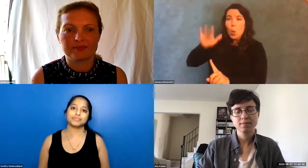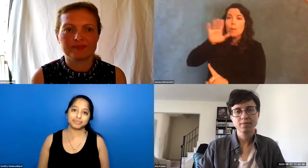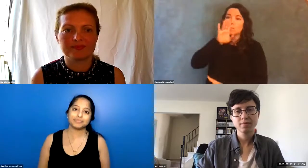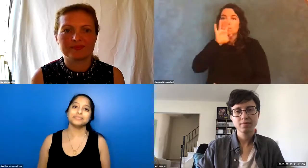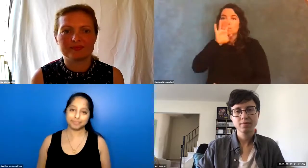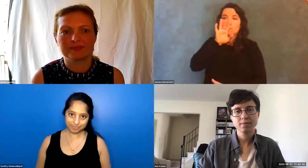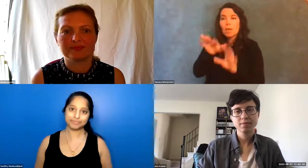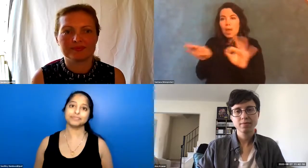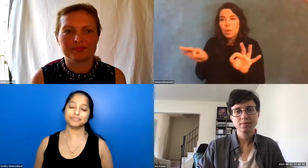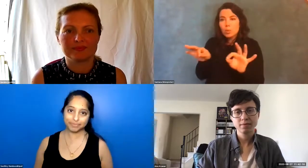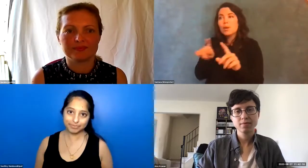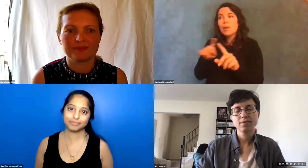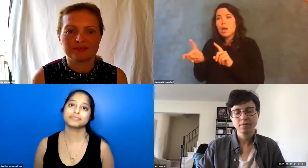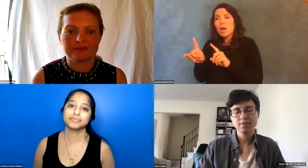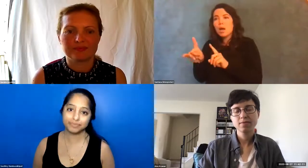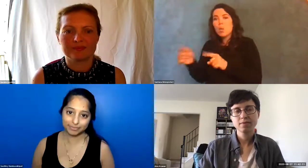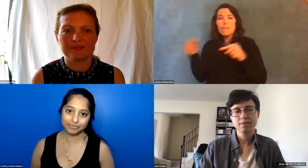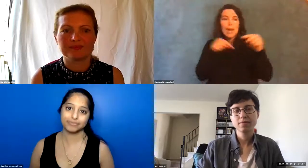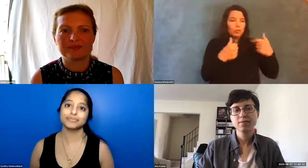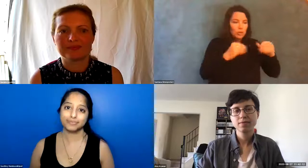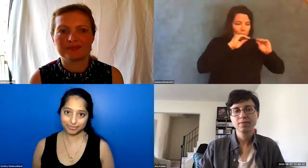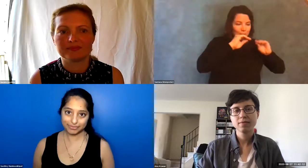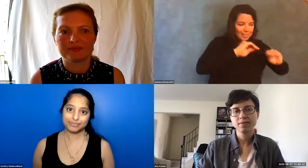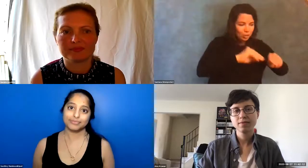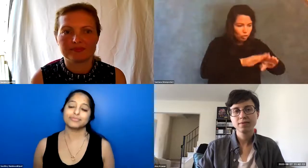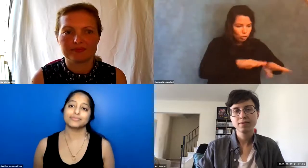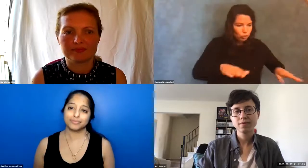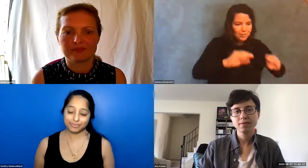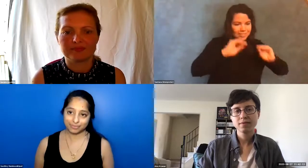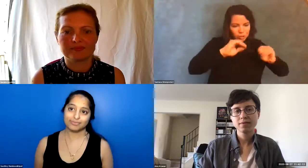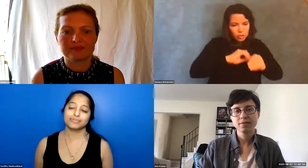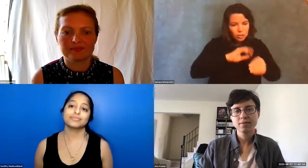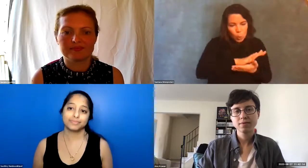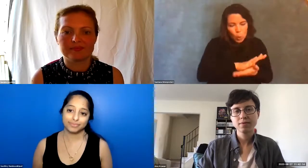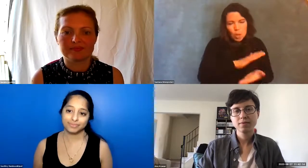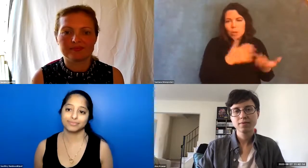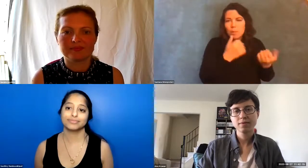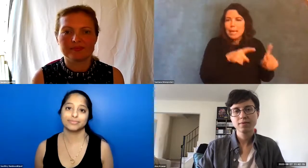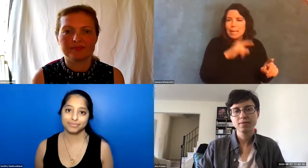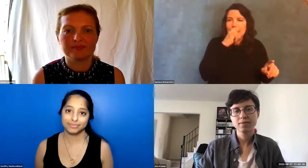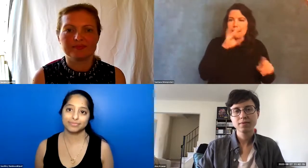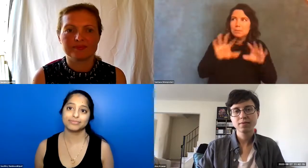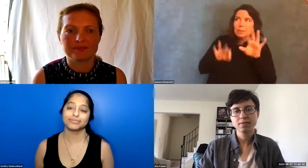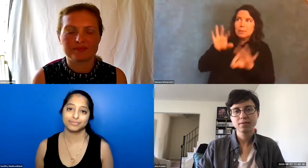and tried to teach it to the children, and they'll being taught it in school and so obviously